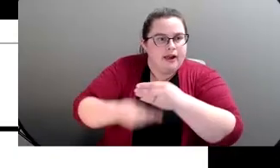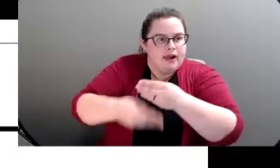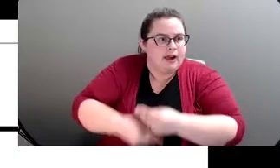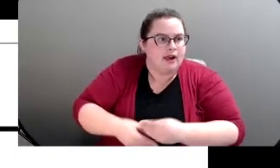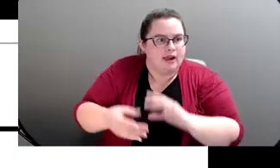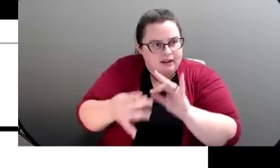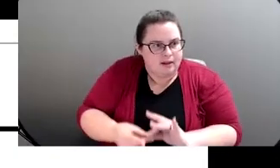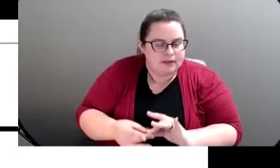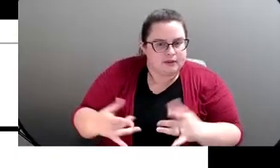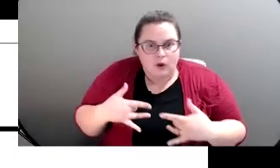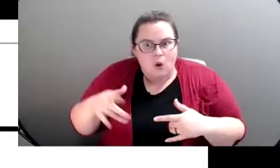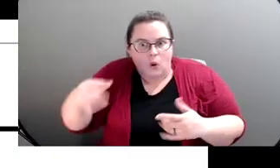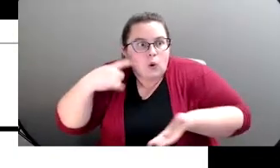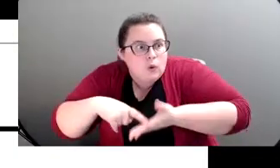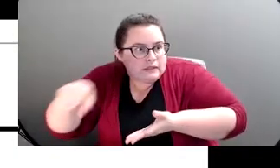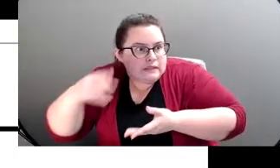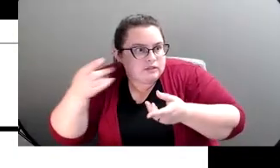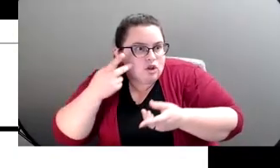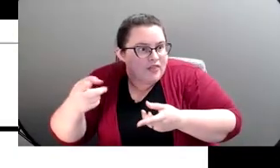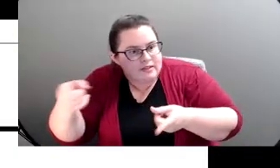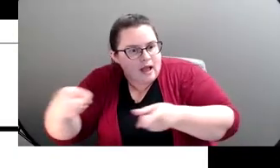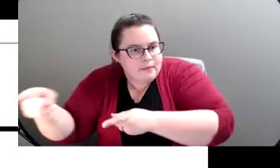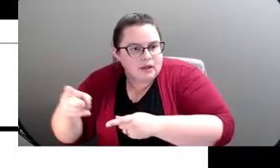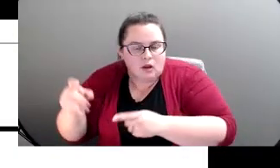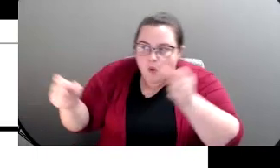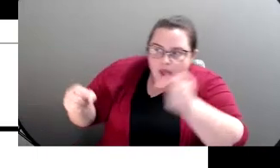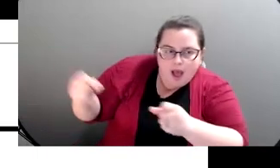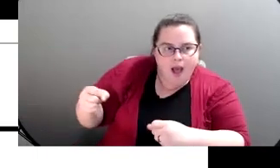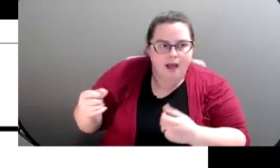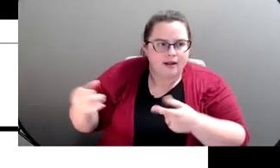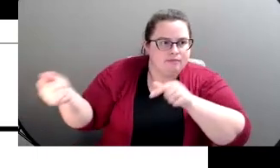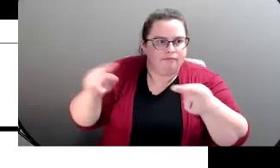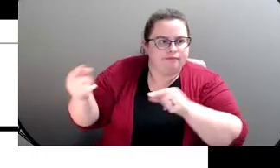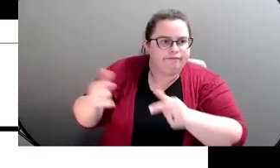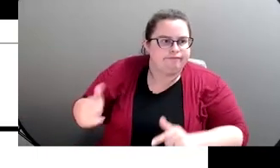and add the comments to your announcements as well.